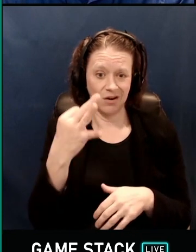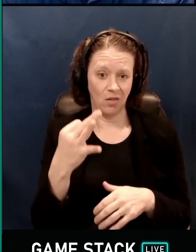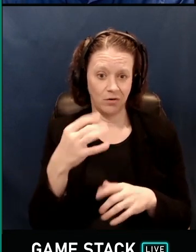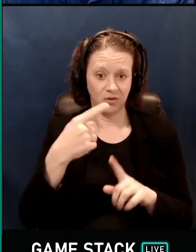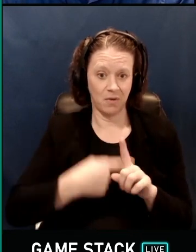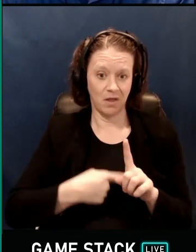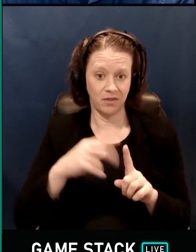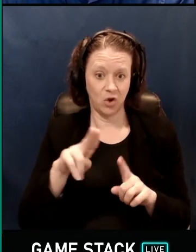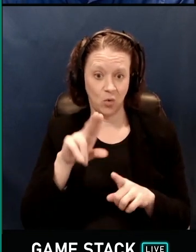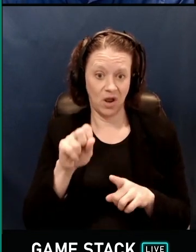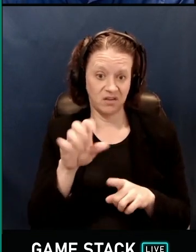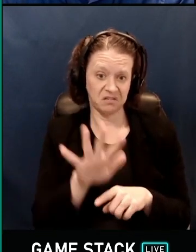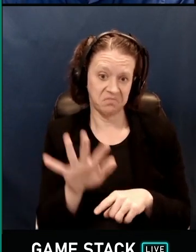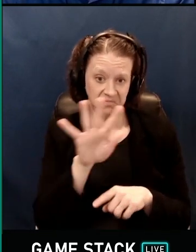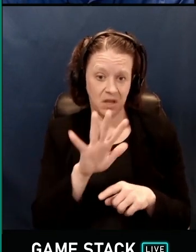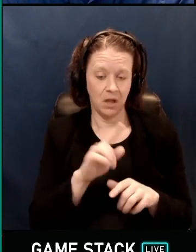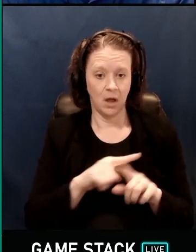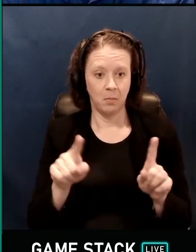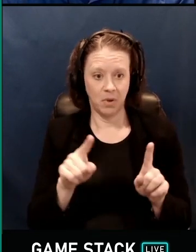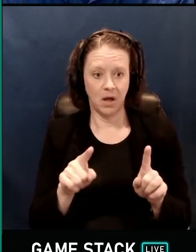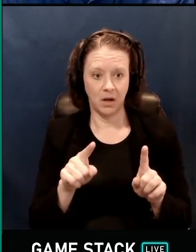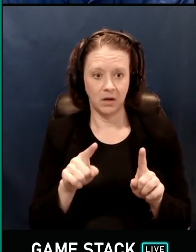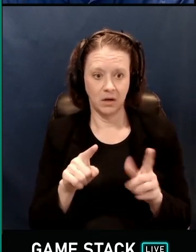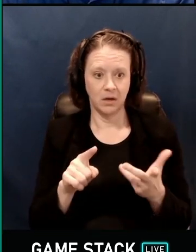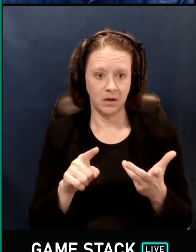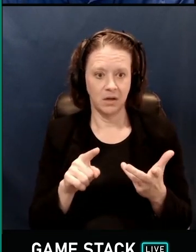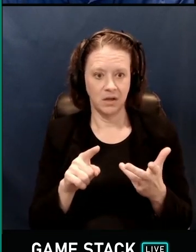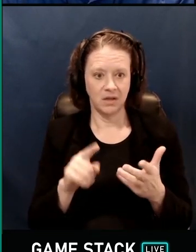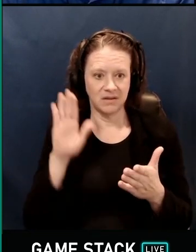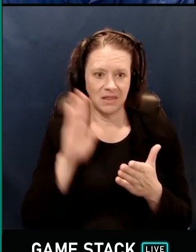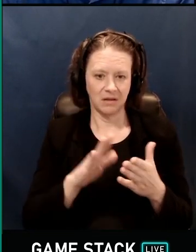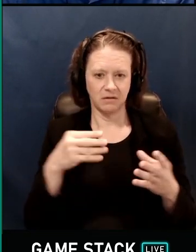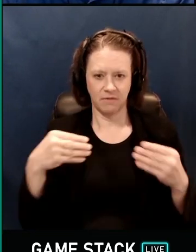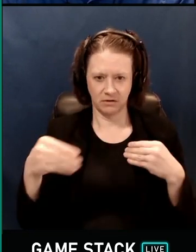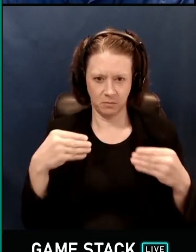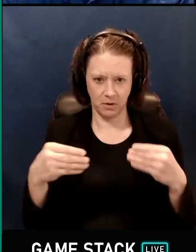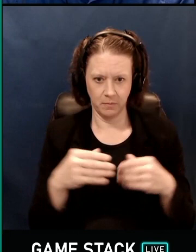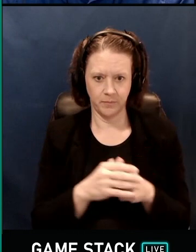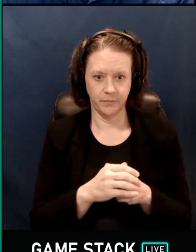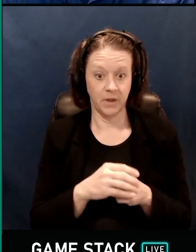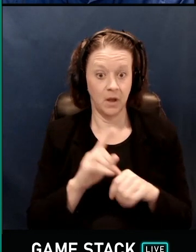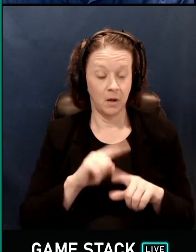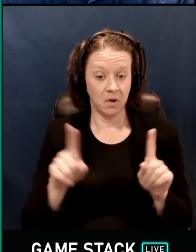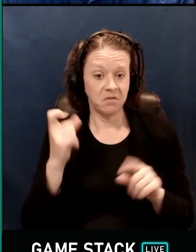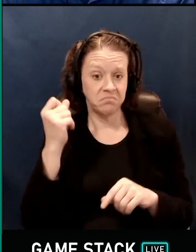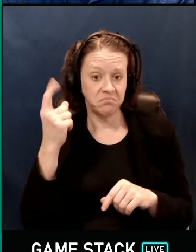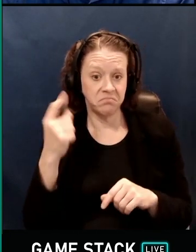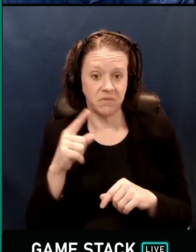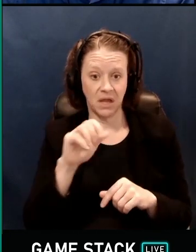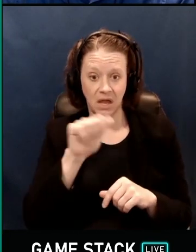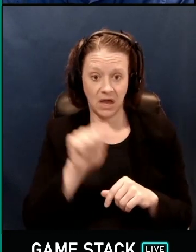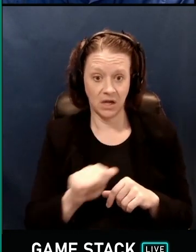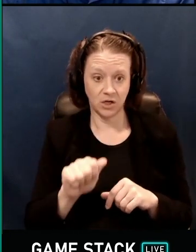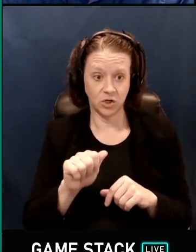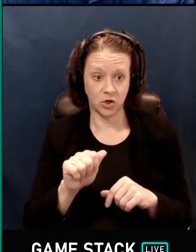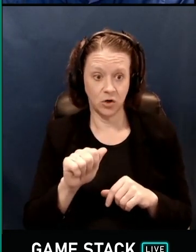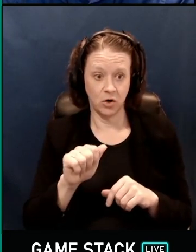But it's slow and less flexible. On the other hand, Azure virtual machines in our pipeline,